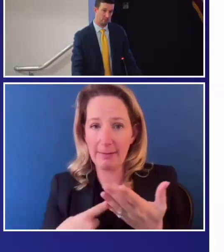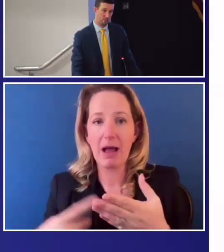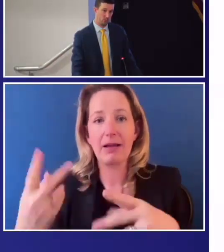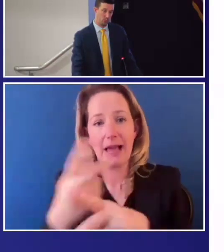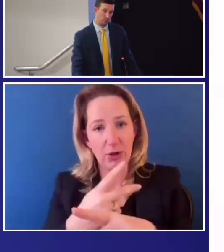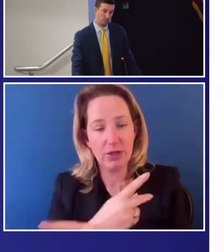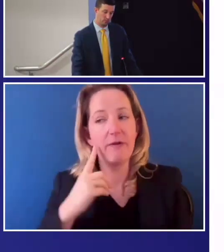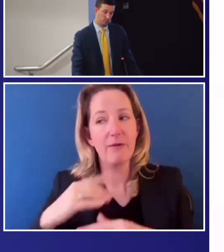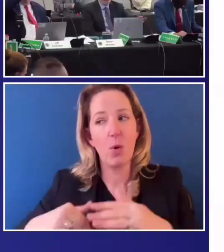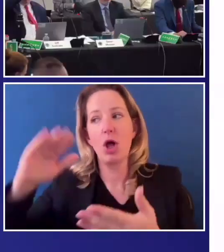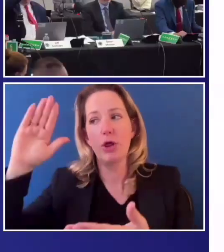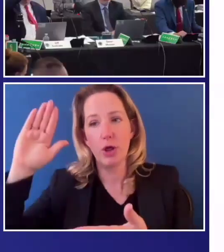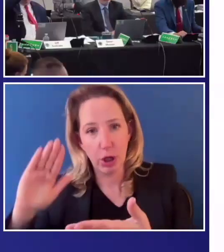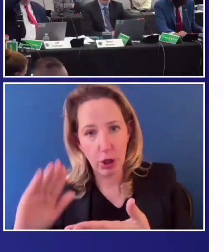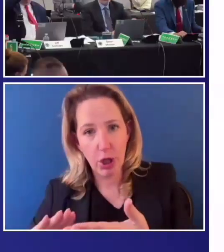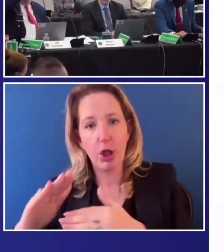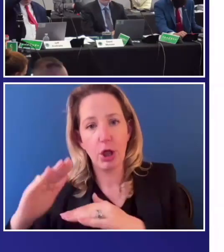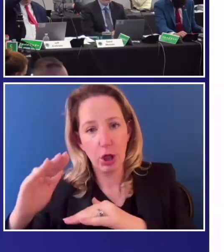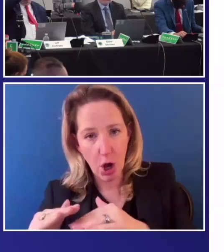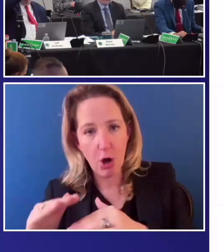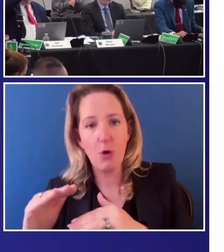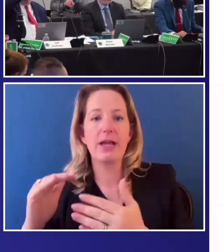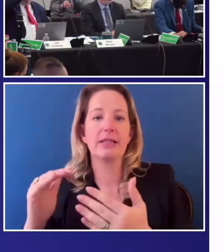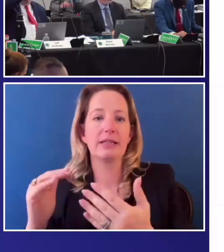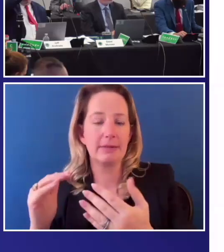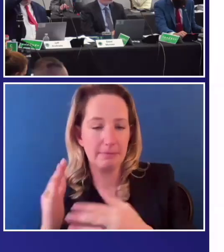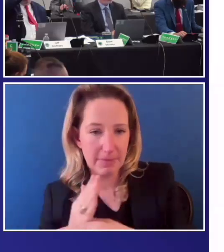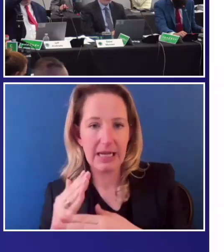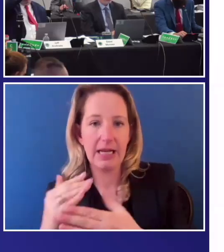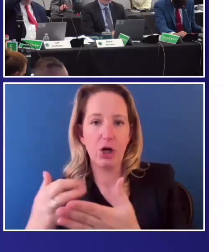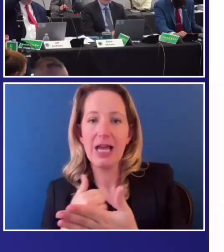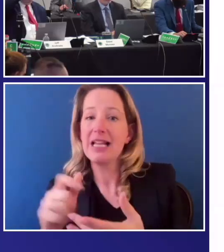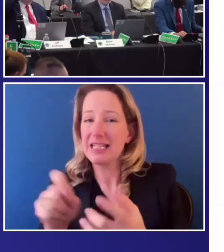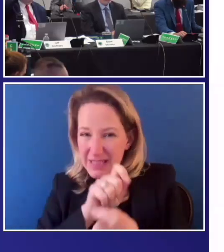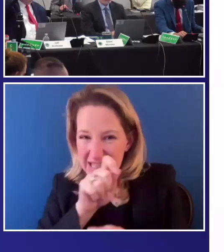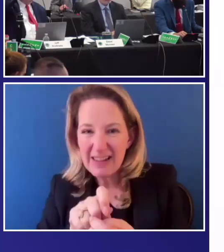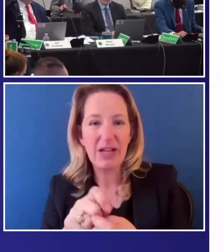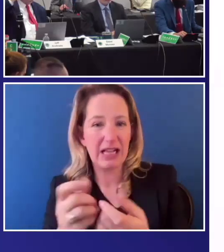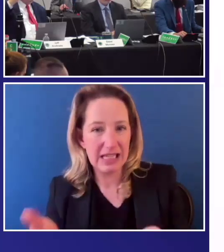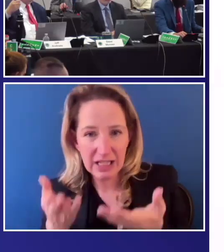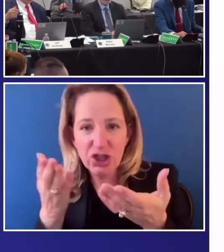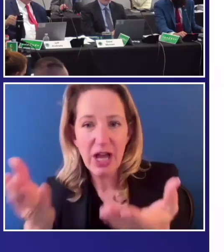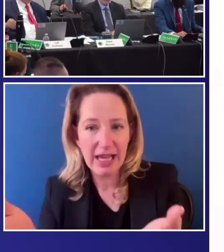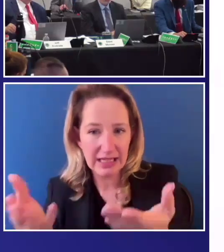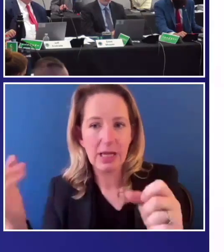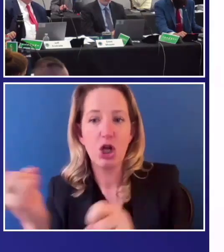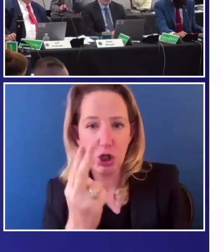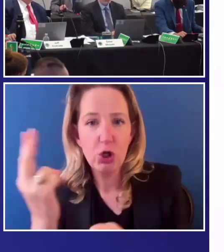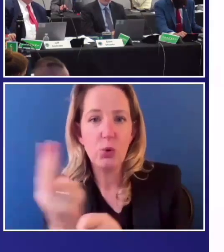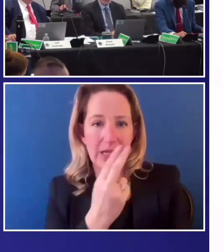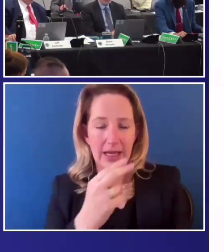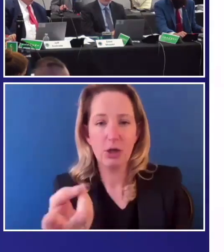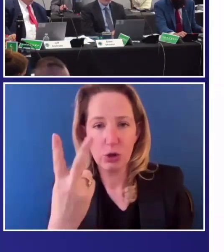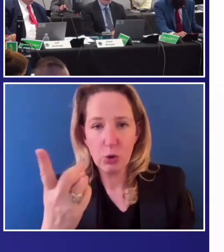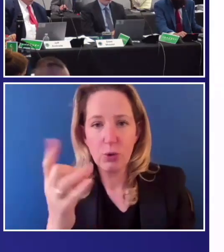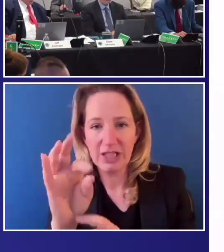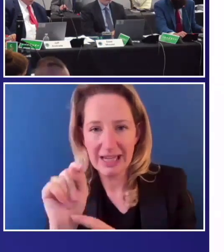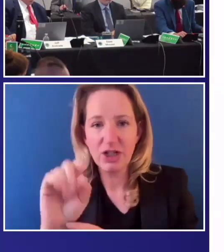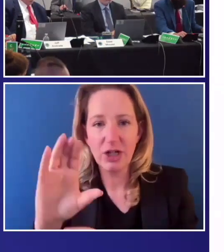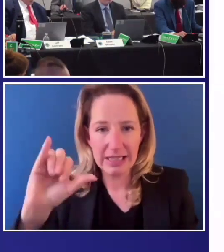it explicitly suggests using the two-digit CIP. There's a parenthetical that says as determined by the Secretary, such as by using the two-digit CIP code.